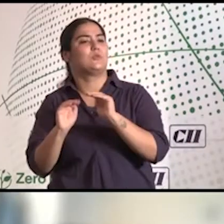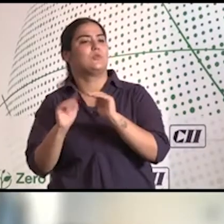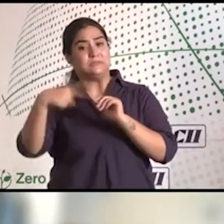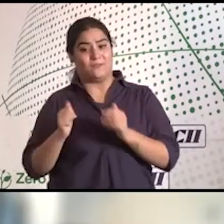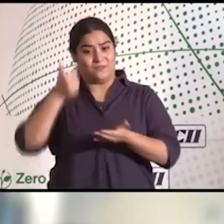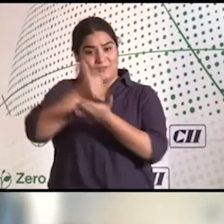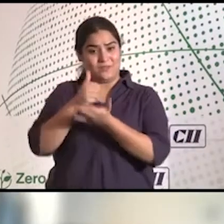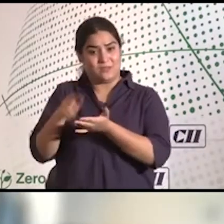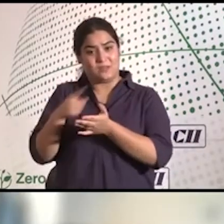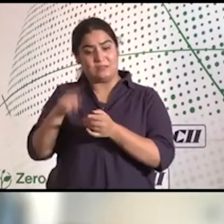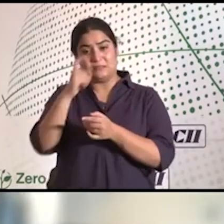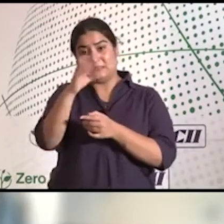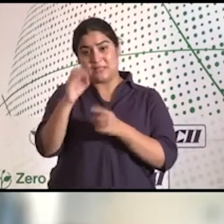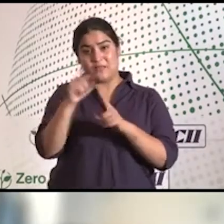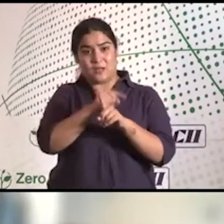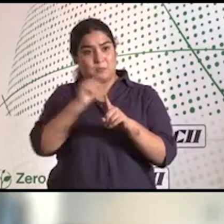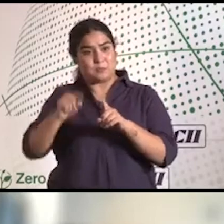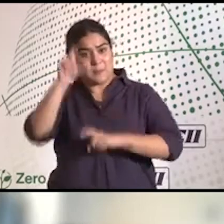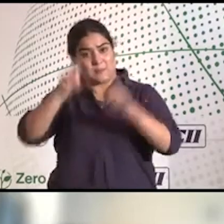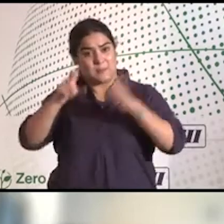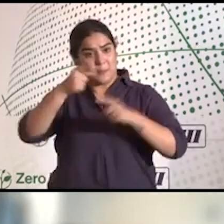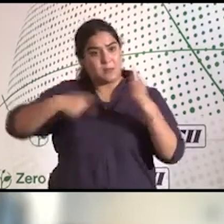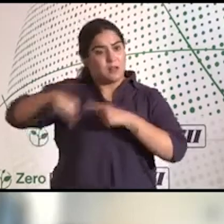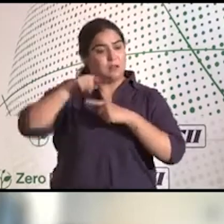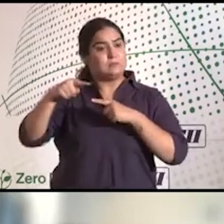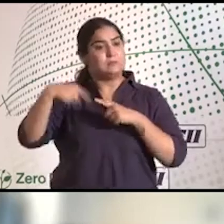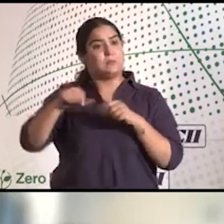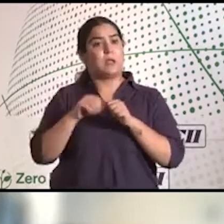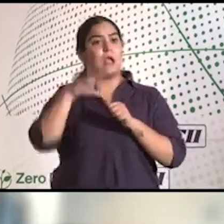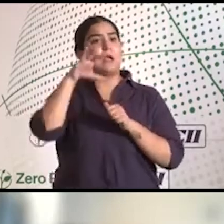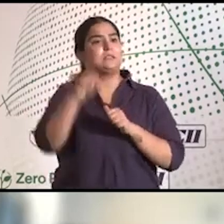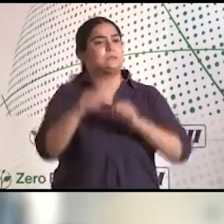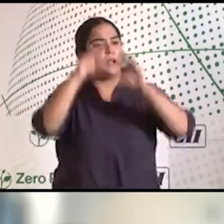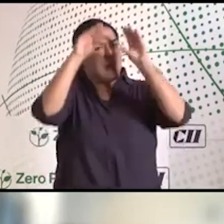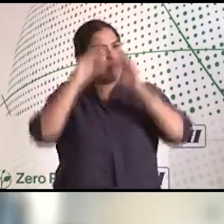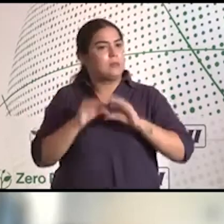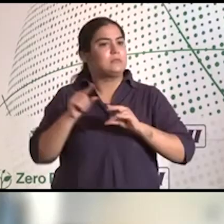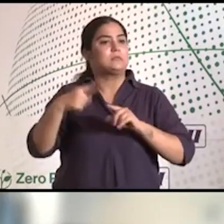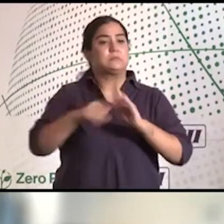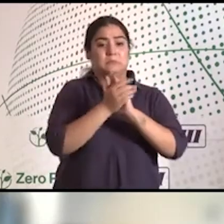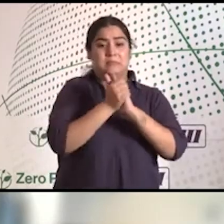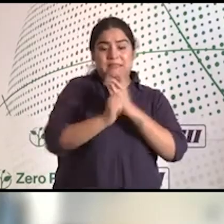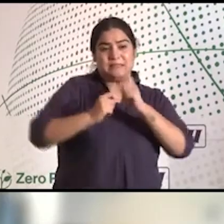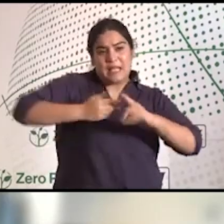Those 70% people, they are accessibility to the skill development training.